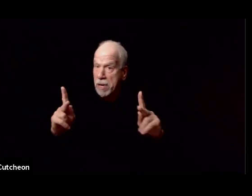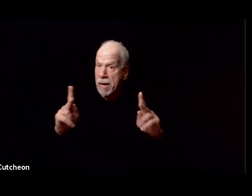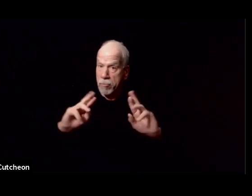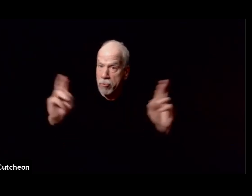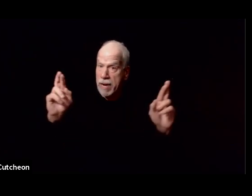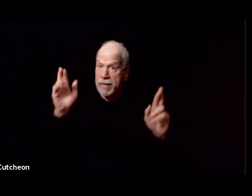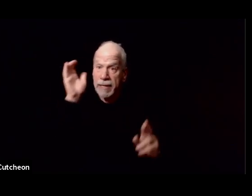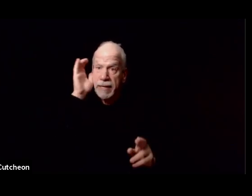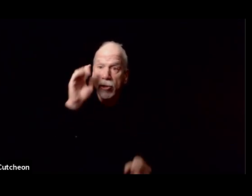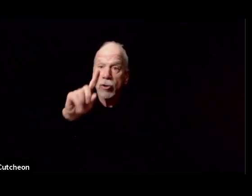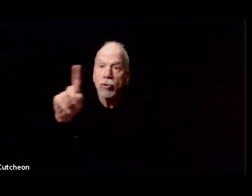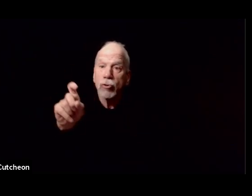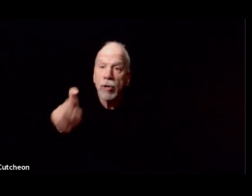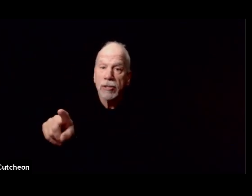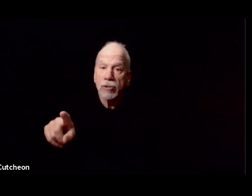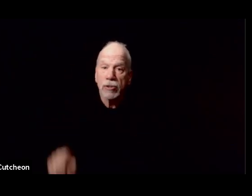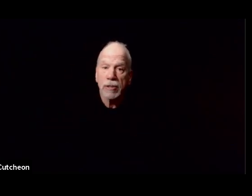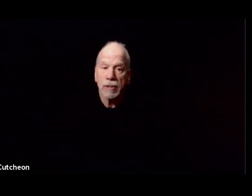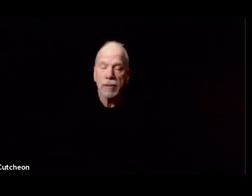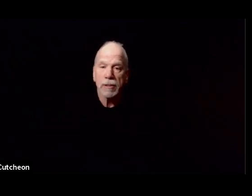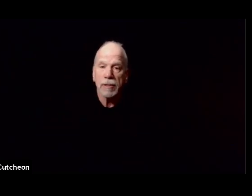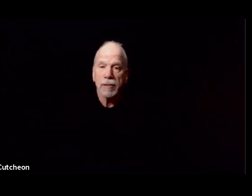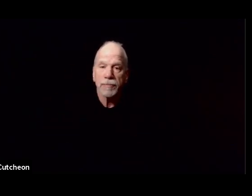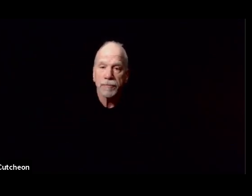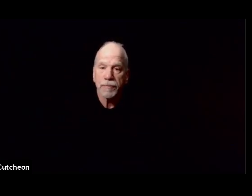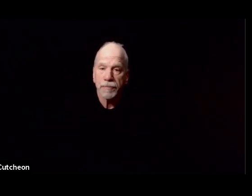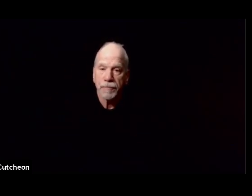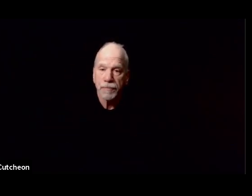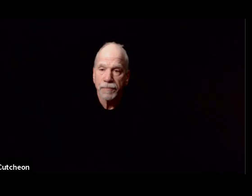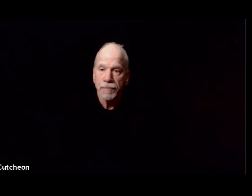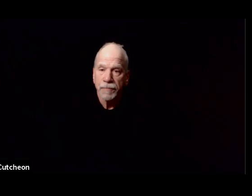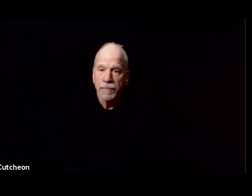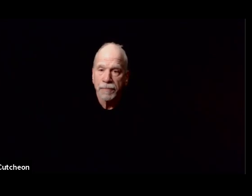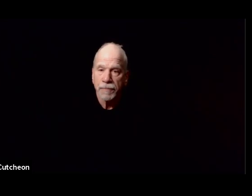Operator: At this time I would like to remind everyone in order to ask a question press